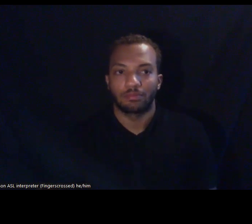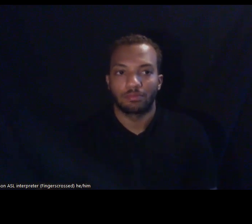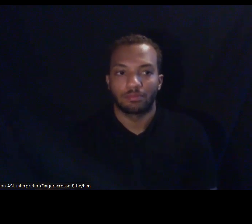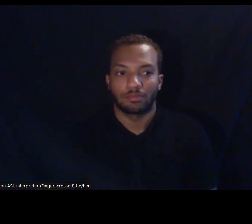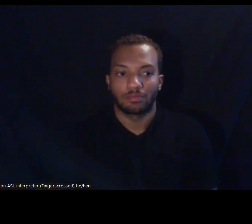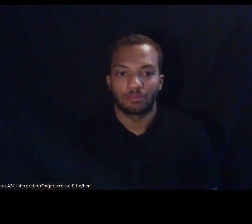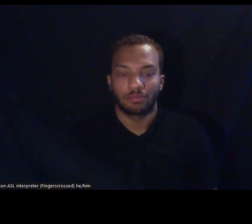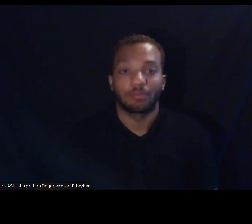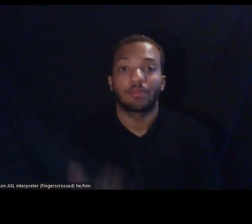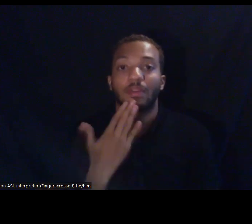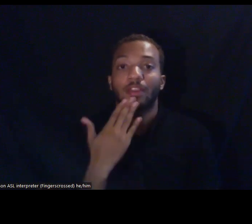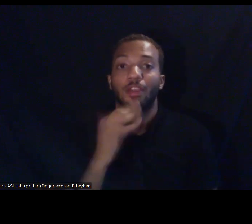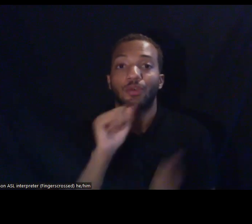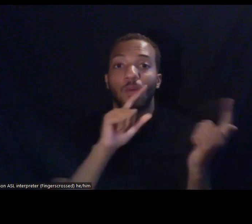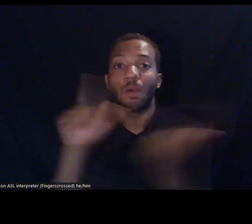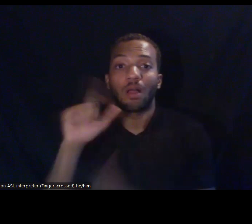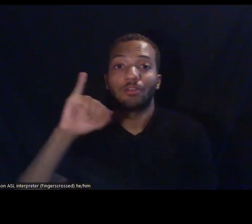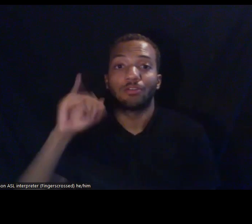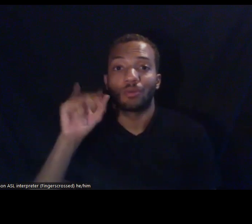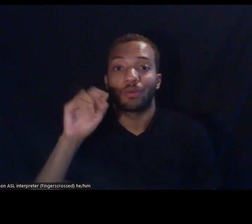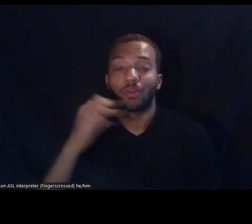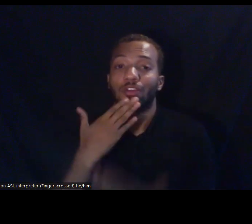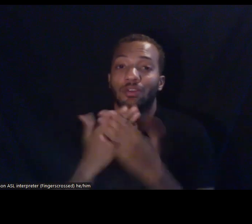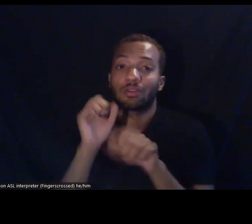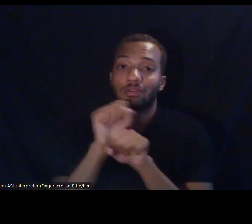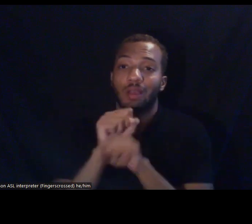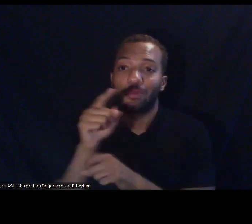[Michael] Thank you all. Joannie, great job. Kudos. - You did great. Yeah.